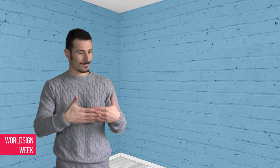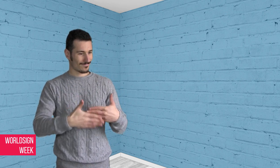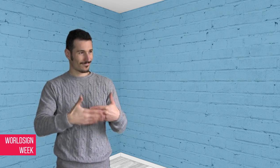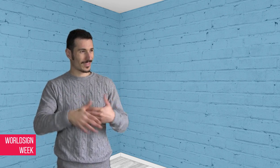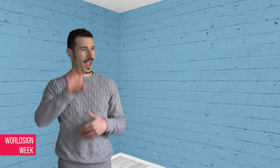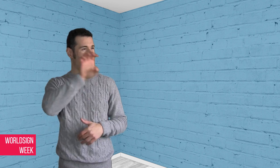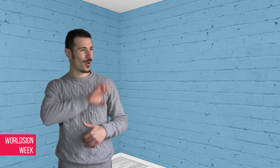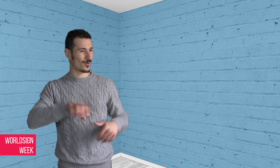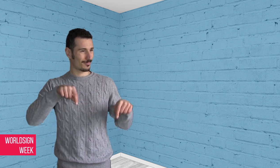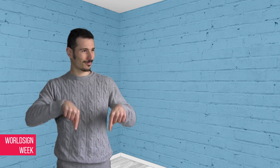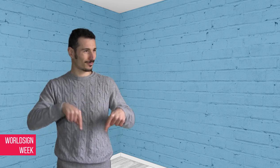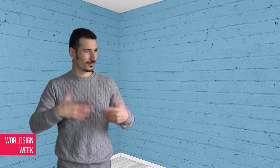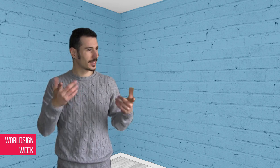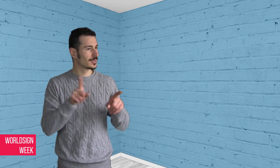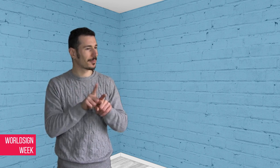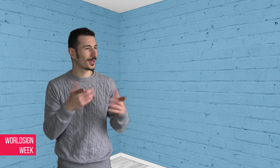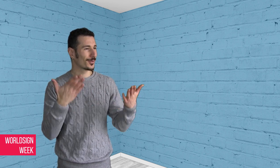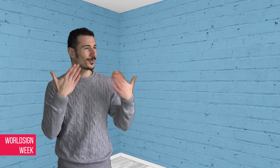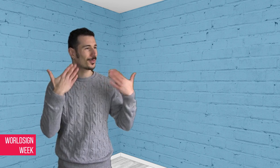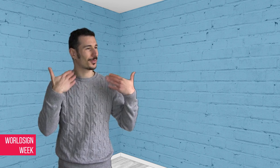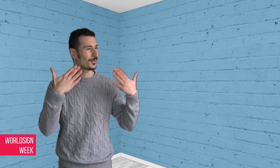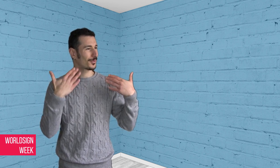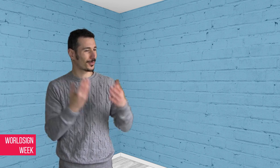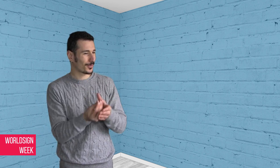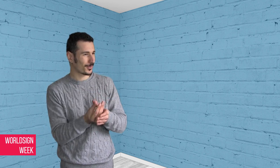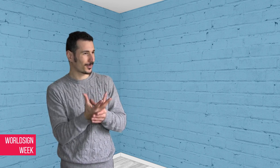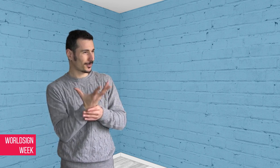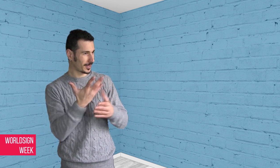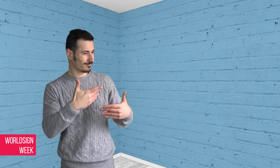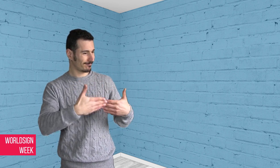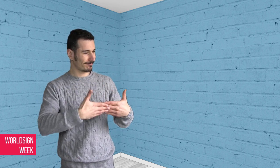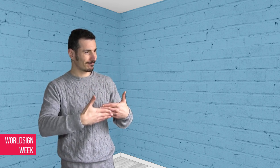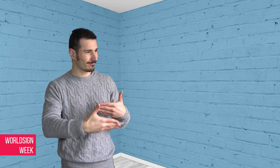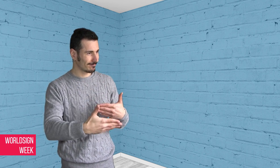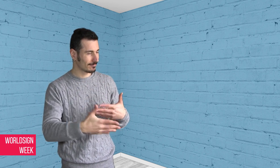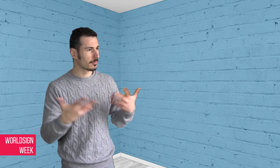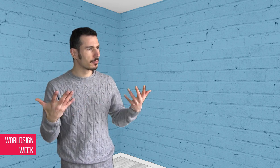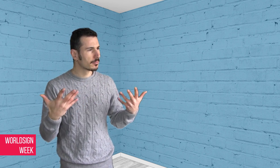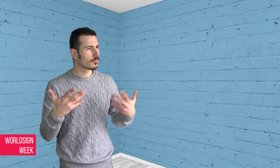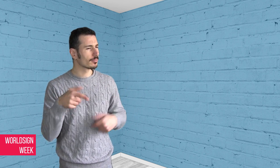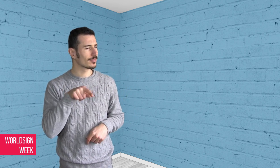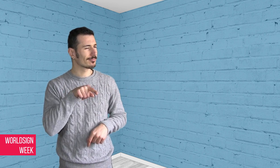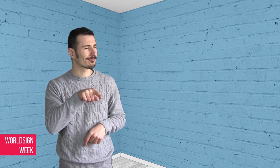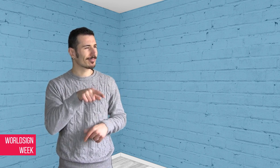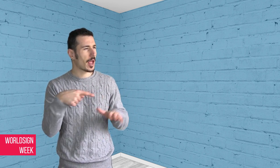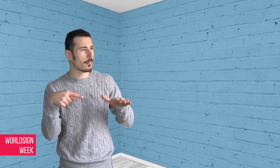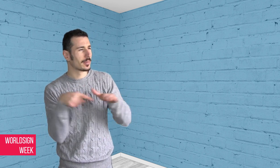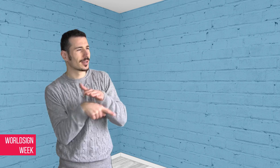Spring is coming to Europe. What does this mean for European nations